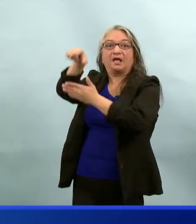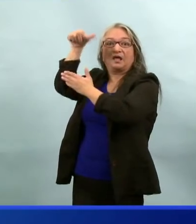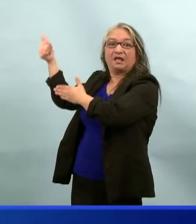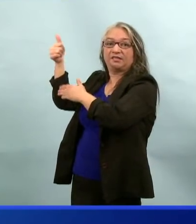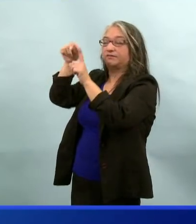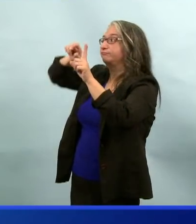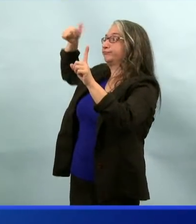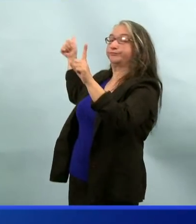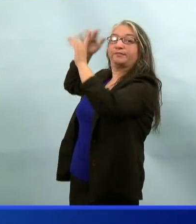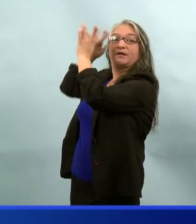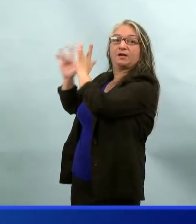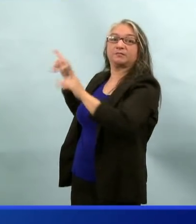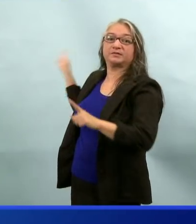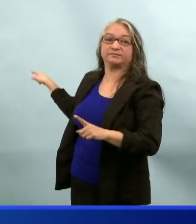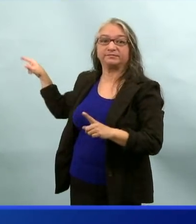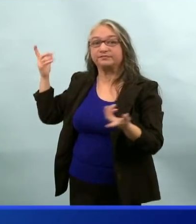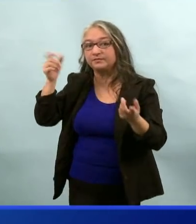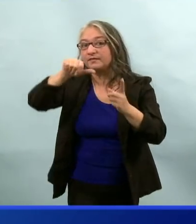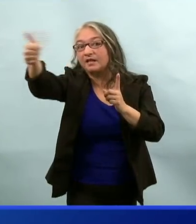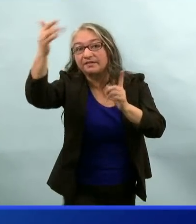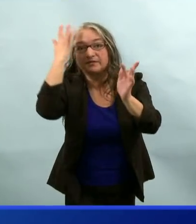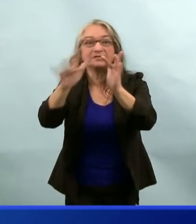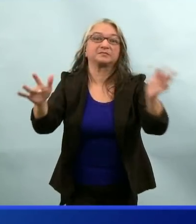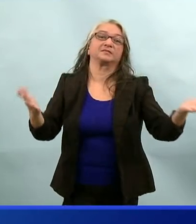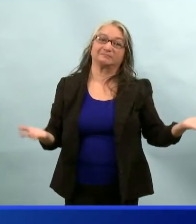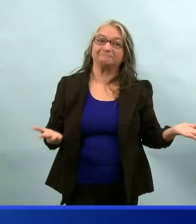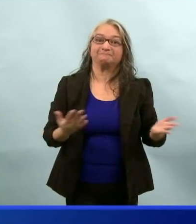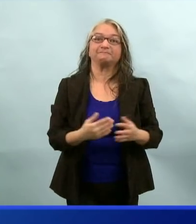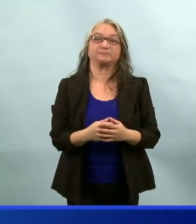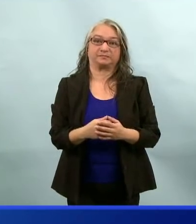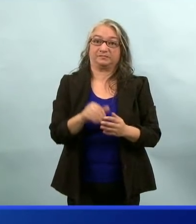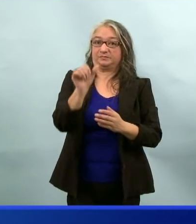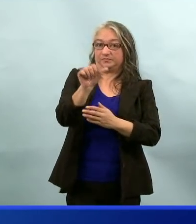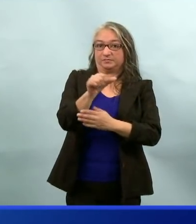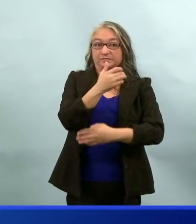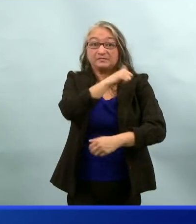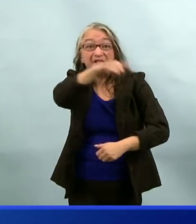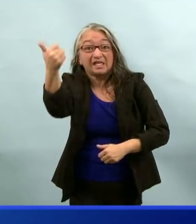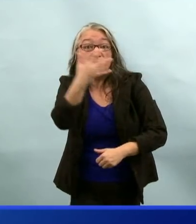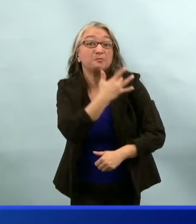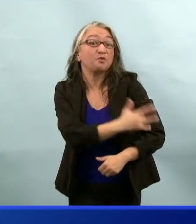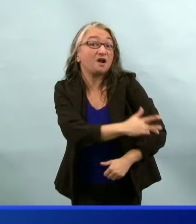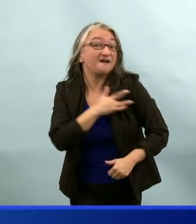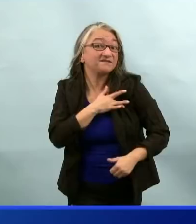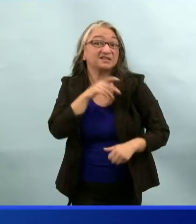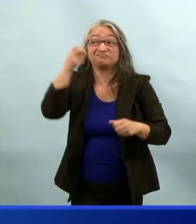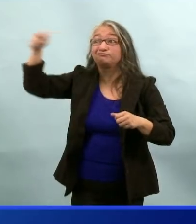these are significant impacts and they are difficult operational decisions but i do